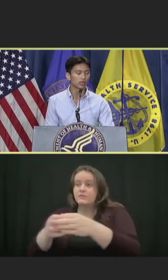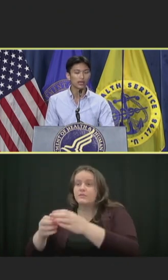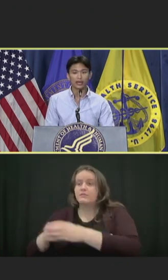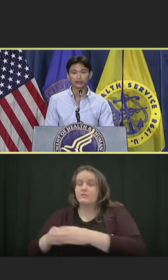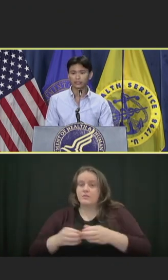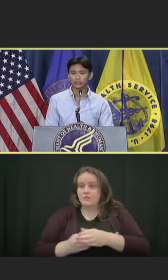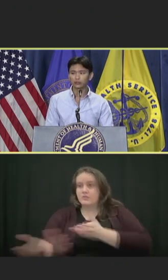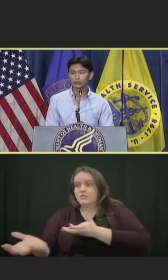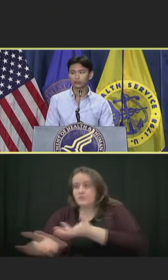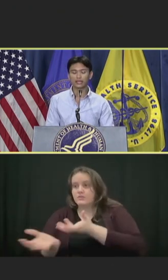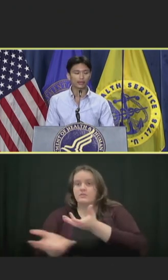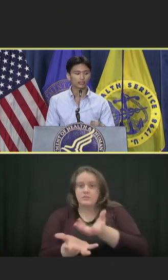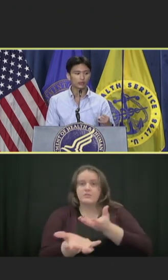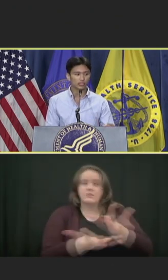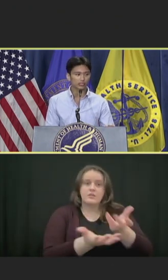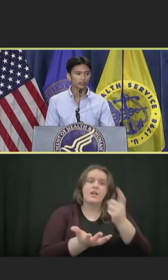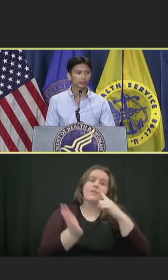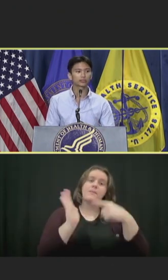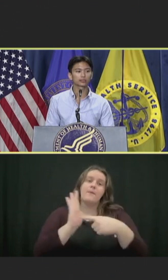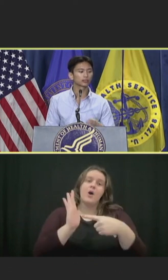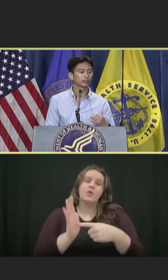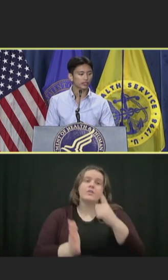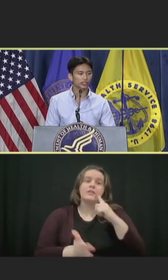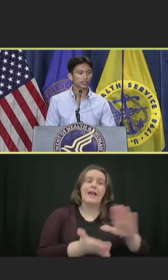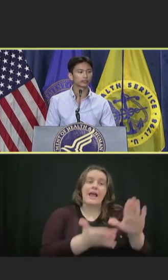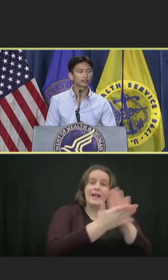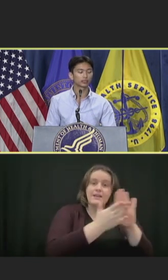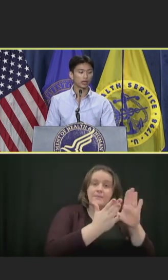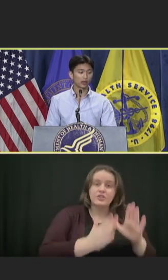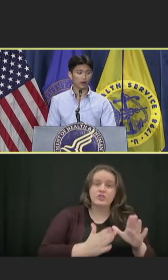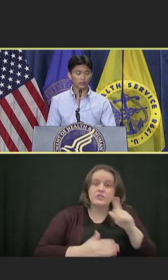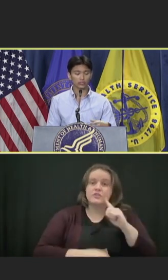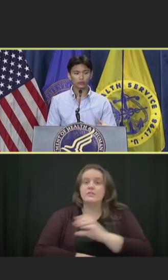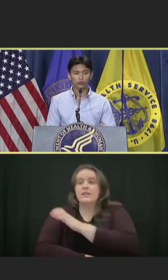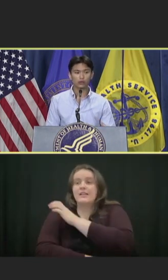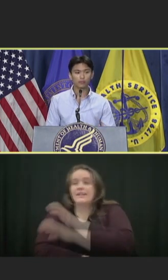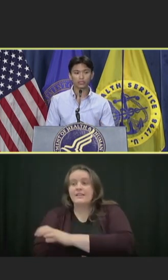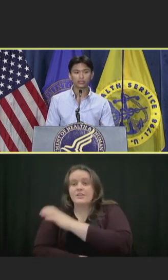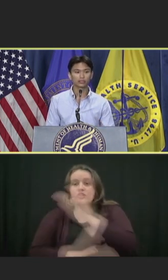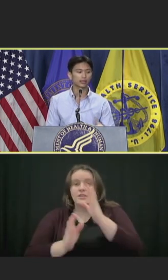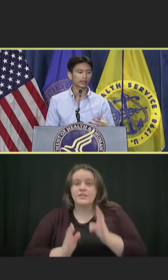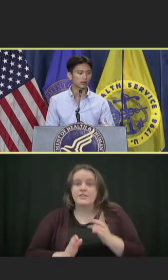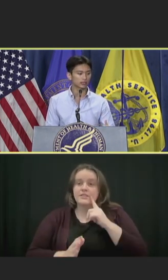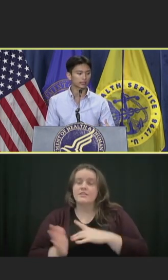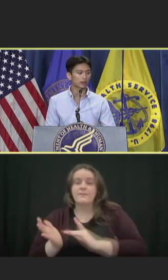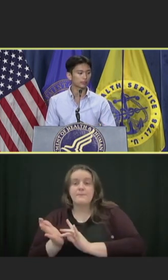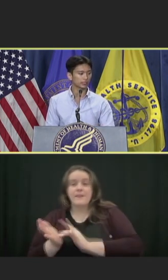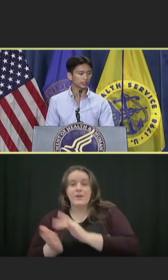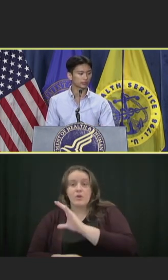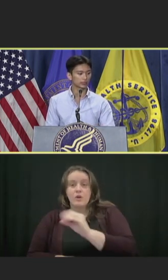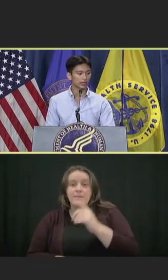and this includes academicians, clinicians, pharmaceutical companies, diagnostic companies,